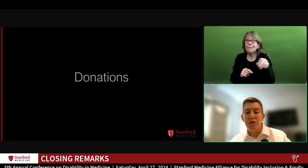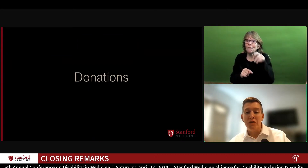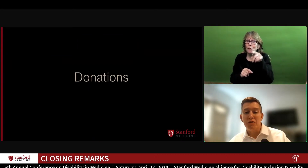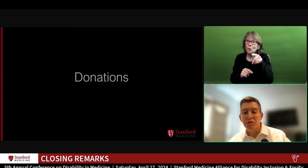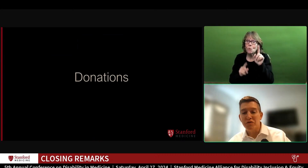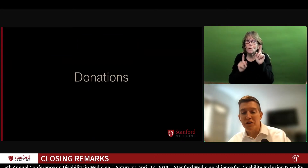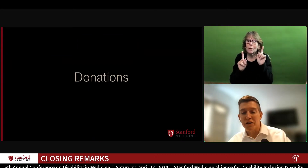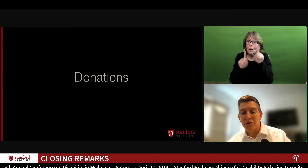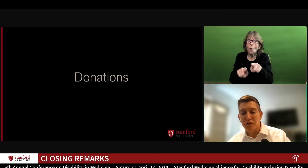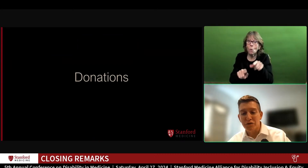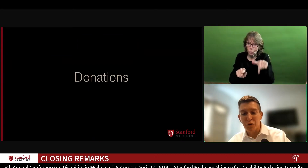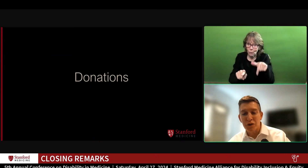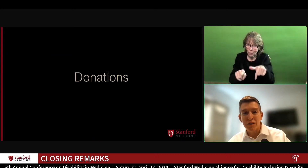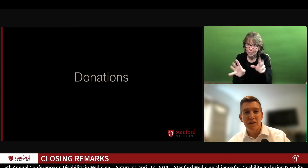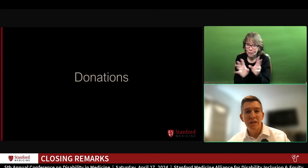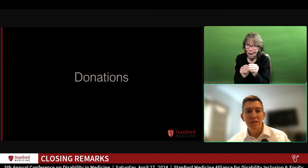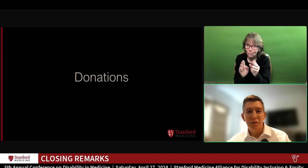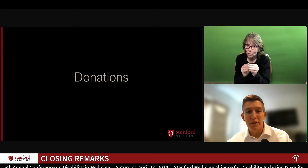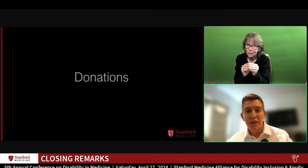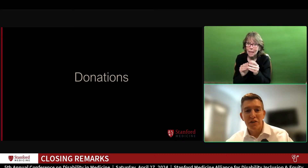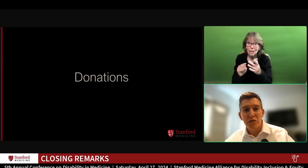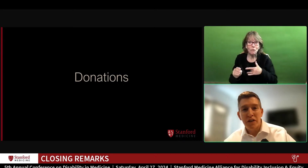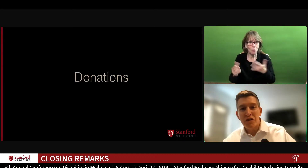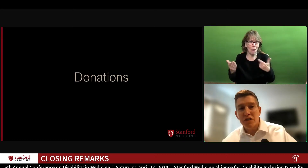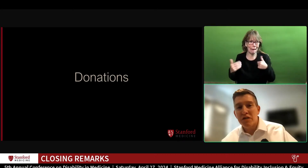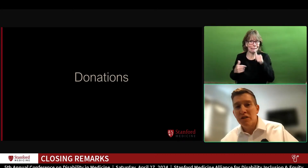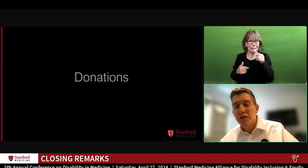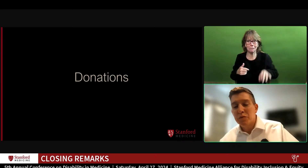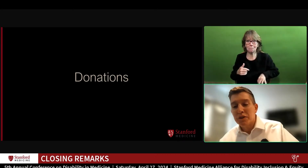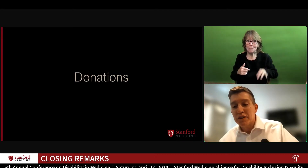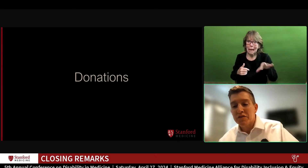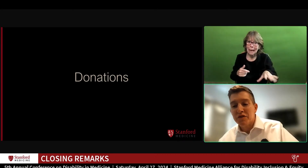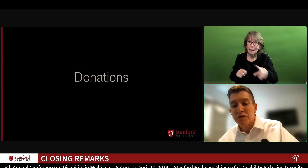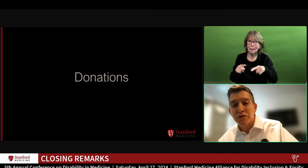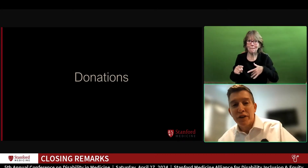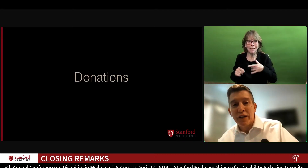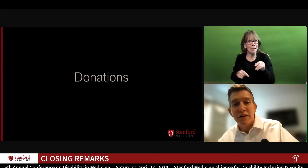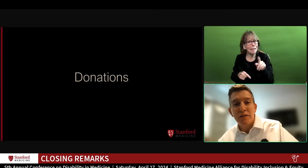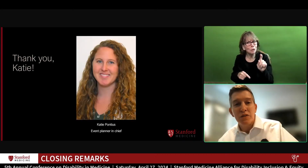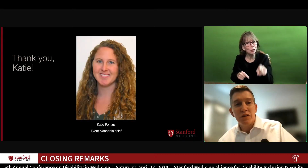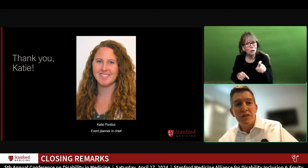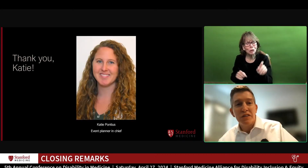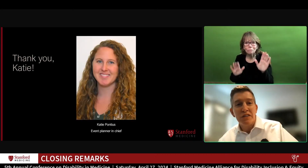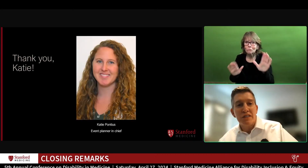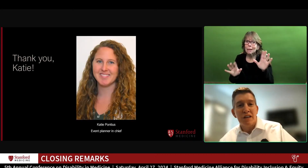or do you feel like you can afford to make a donation, please feel free.